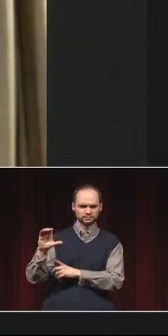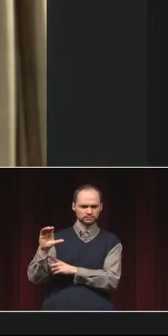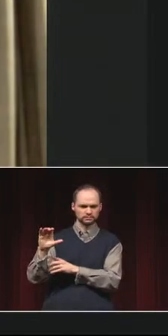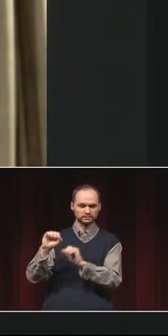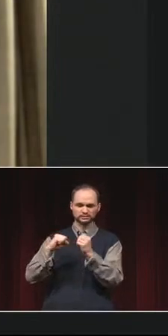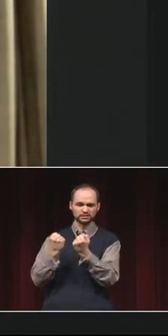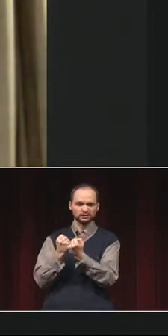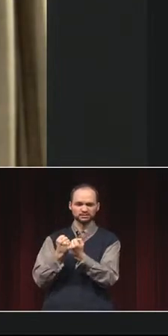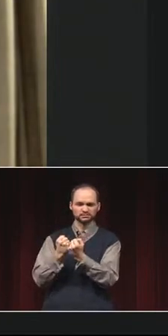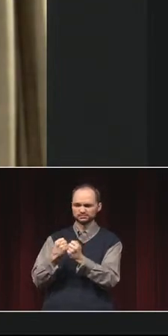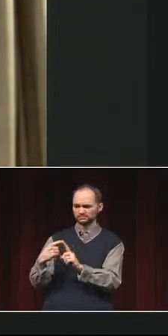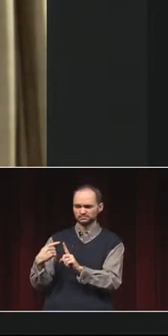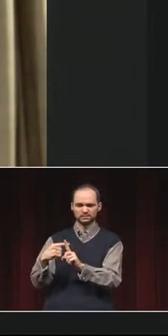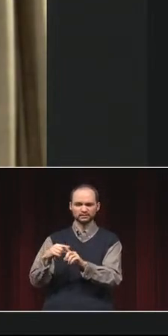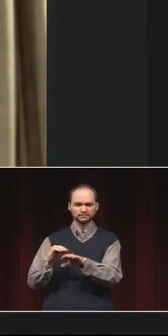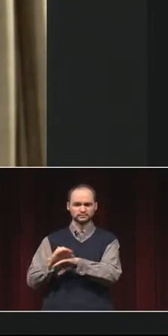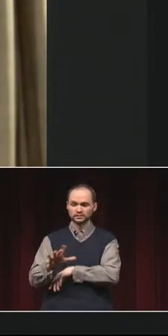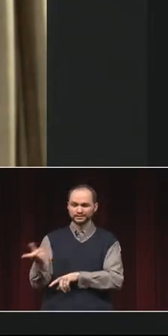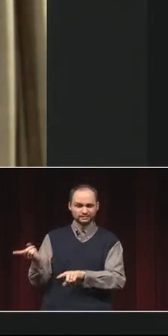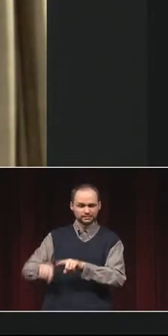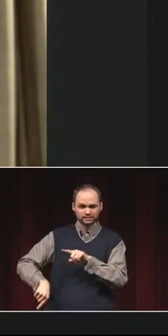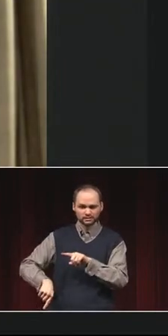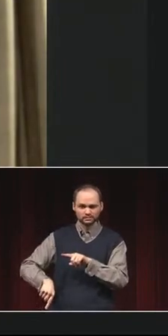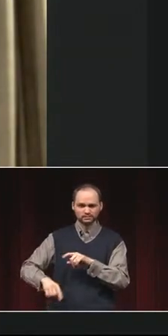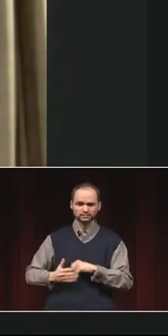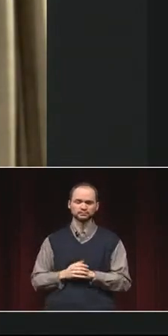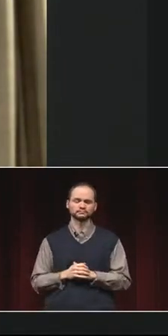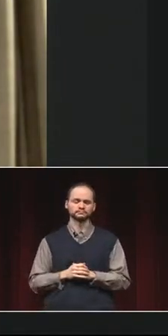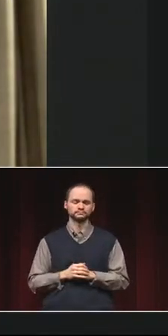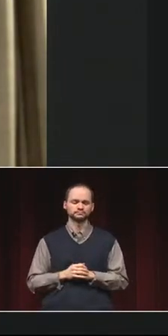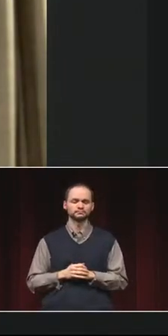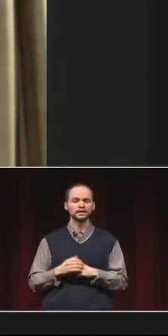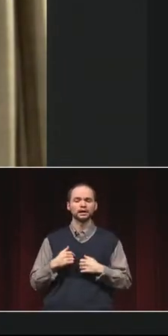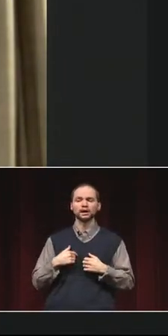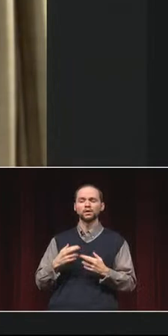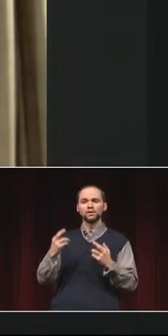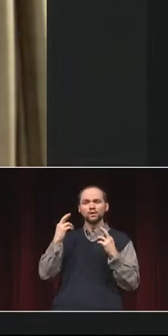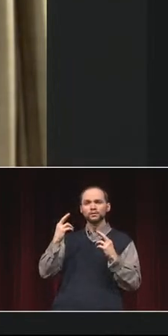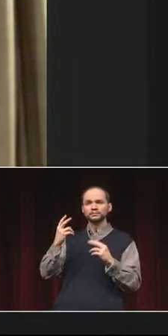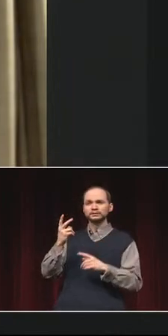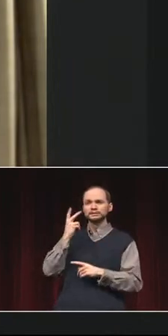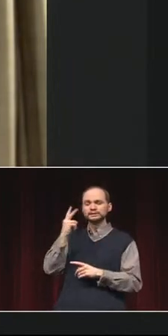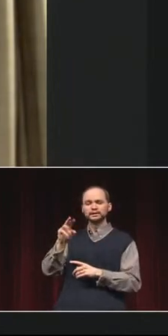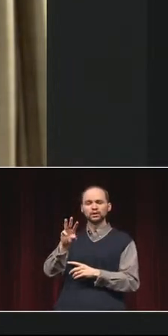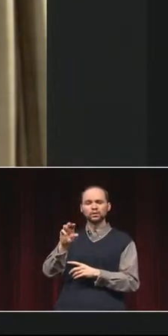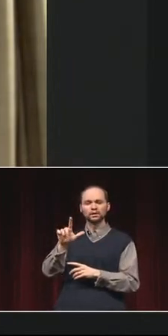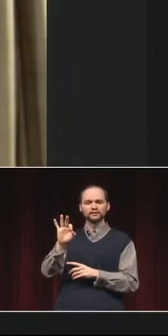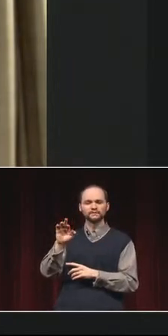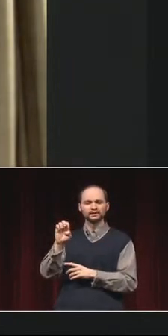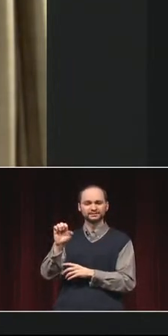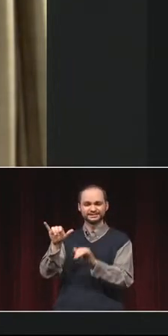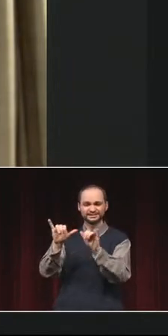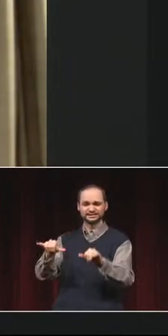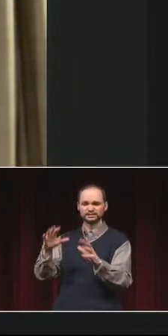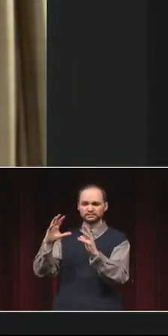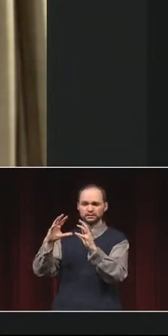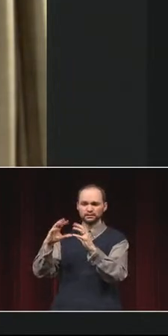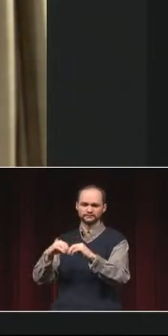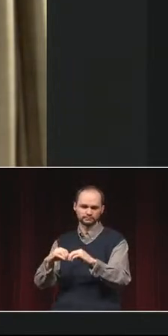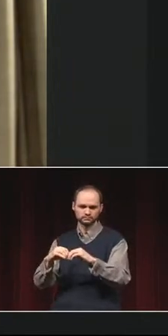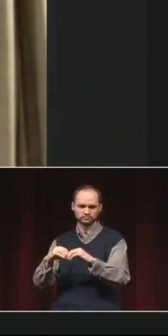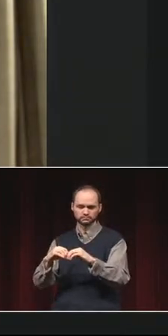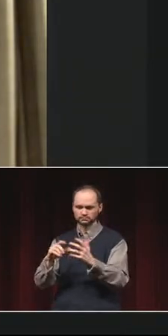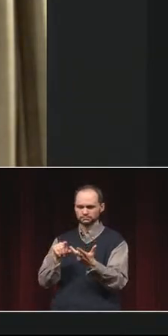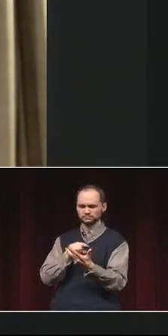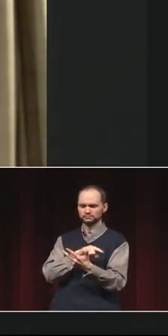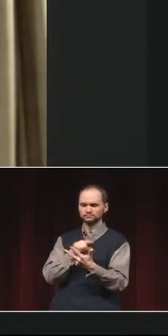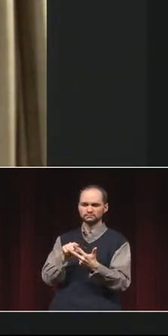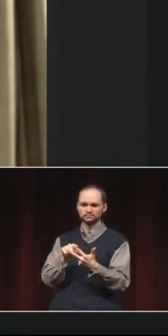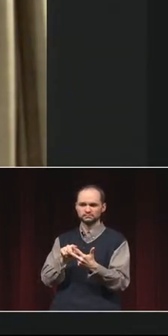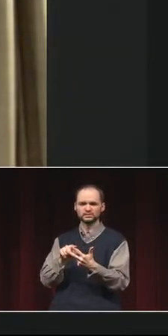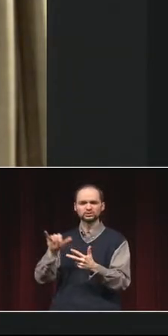one day to look at the failing welfare system, job discrimination and fair housing.